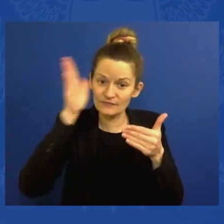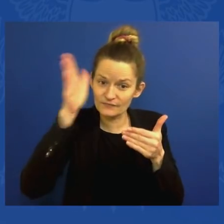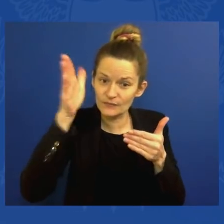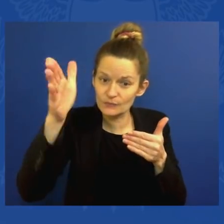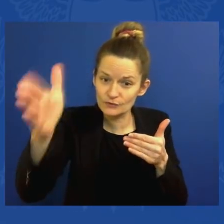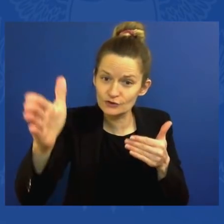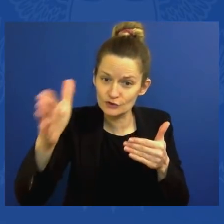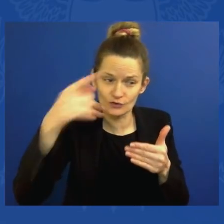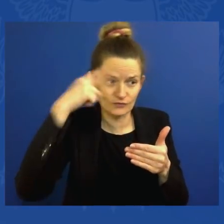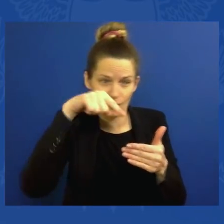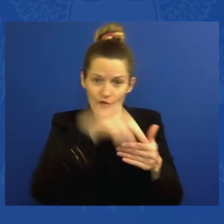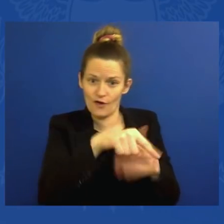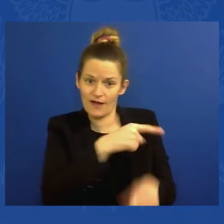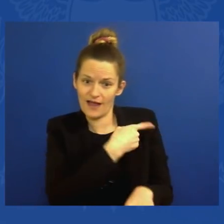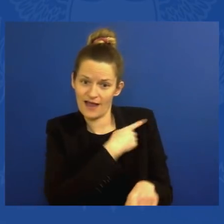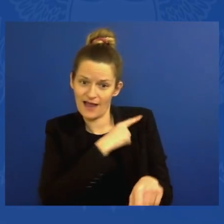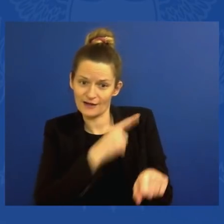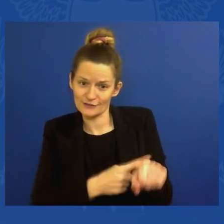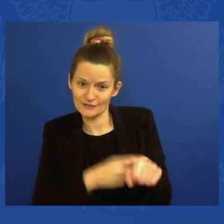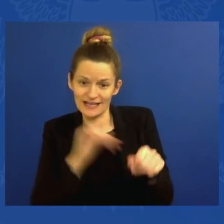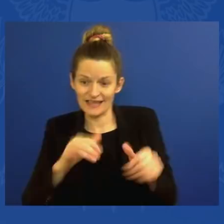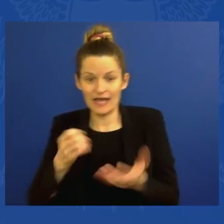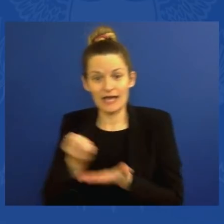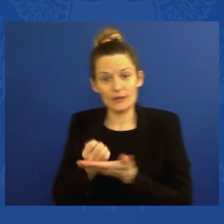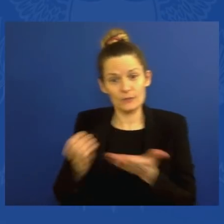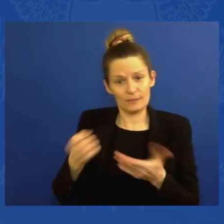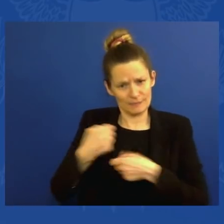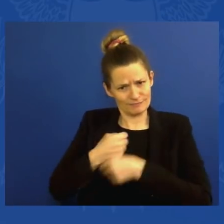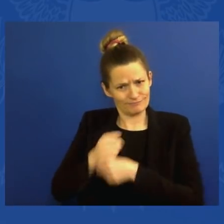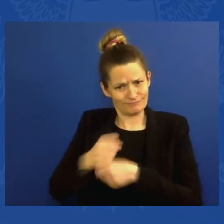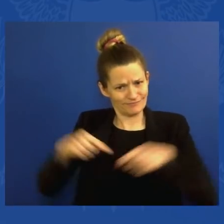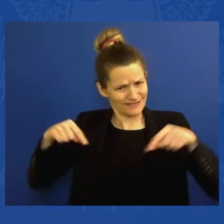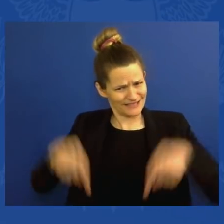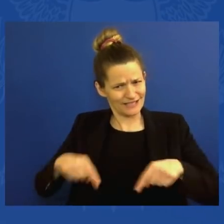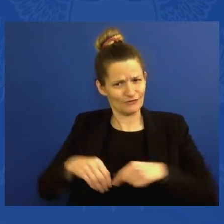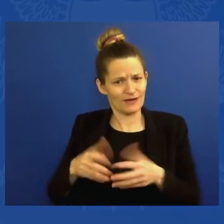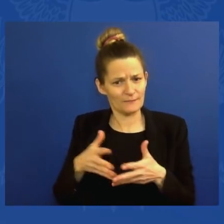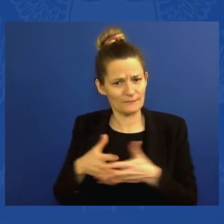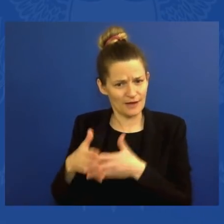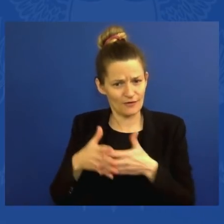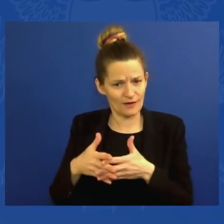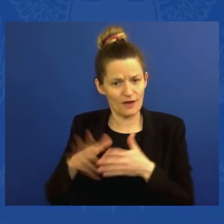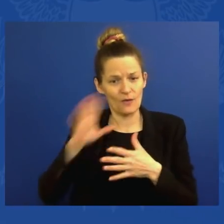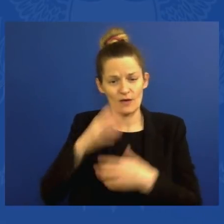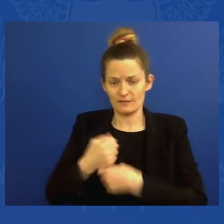it will be union made as well. And supporting good paying jobs for IBEW